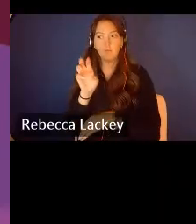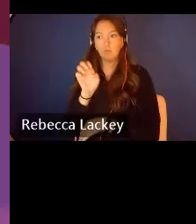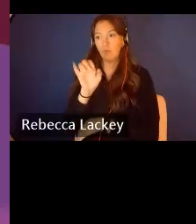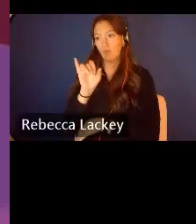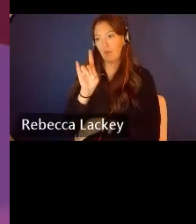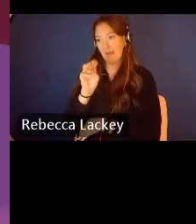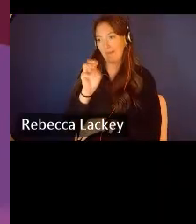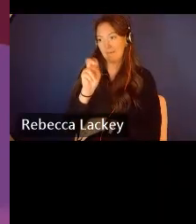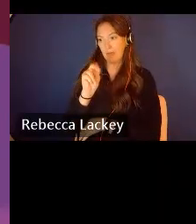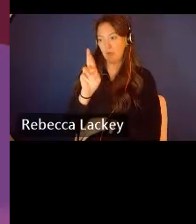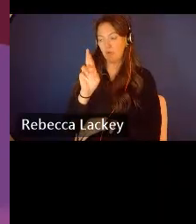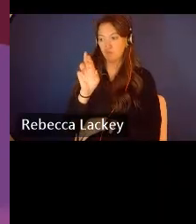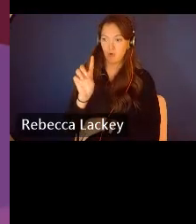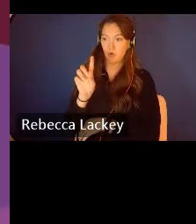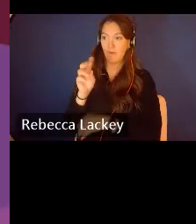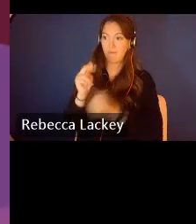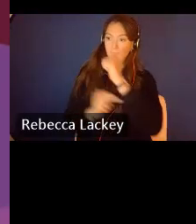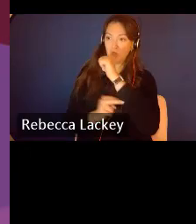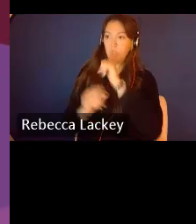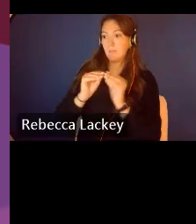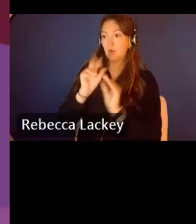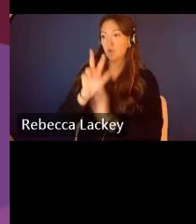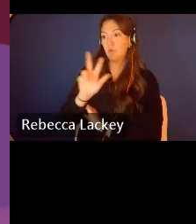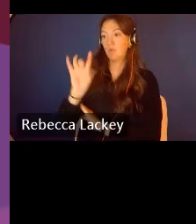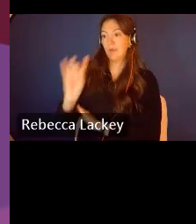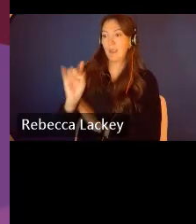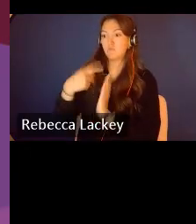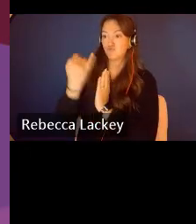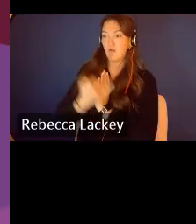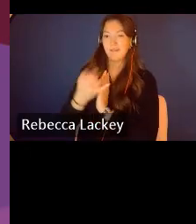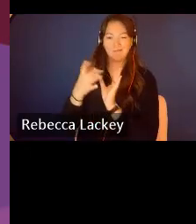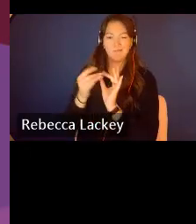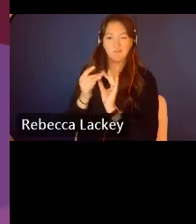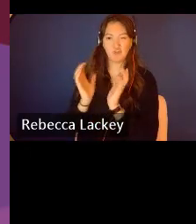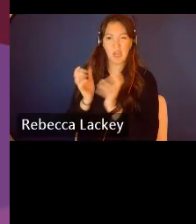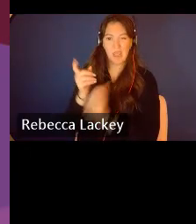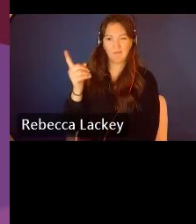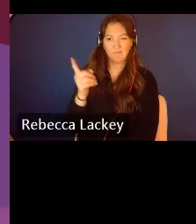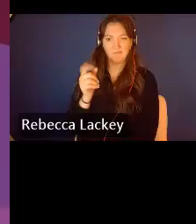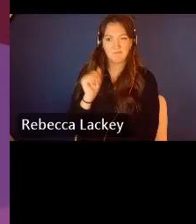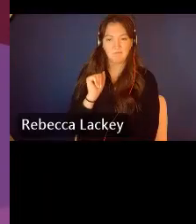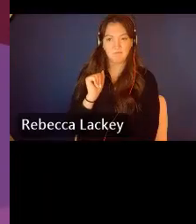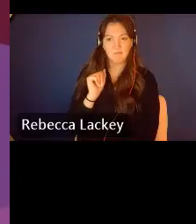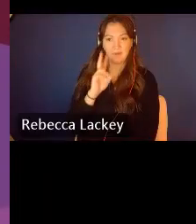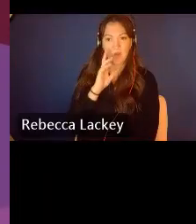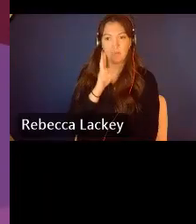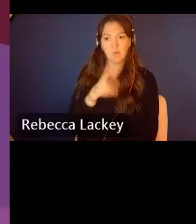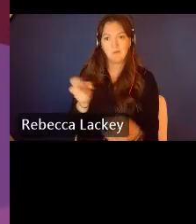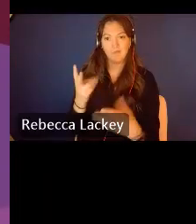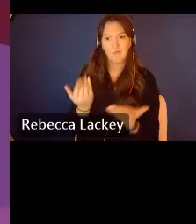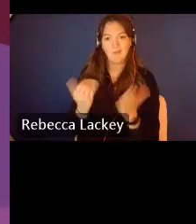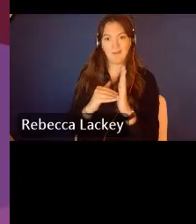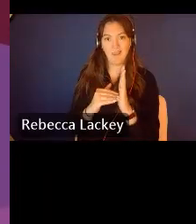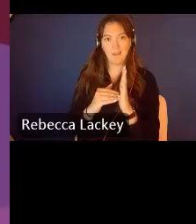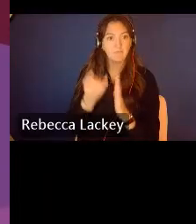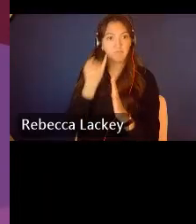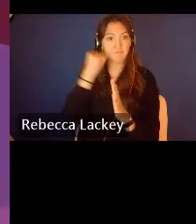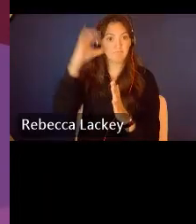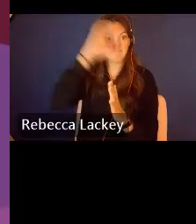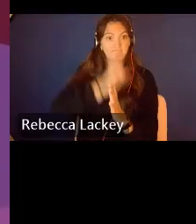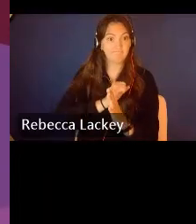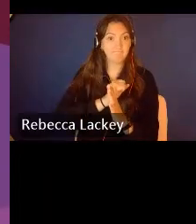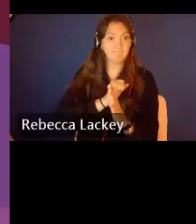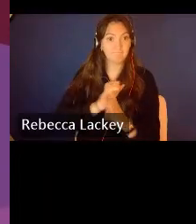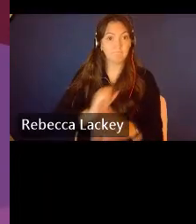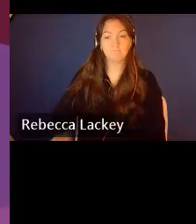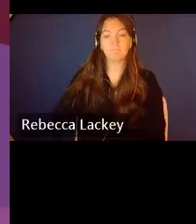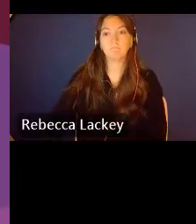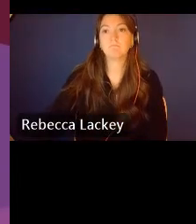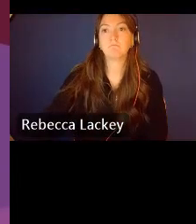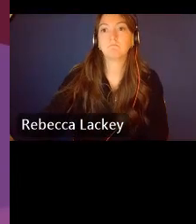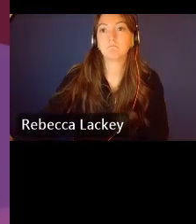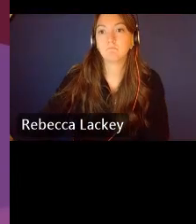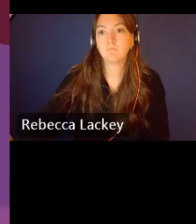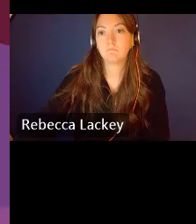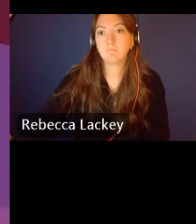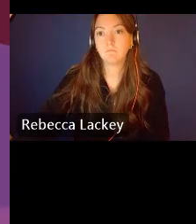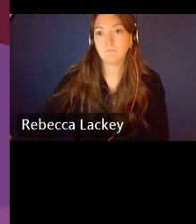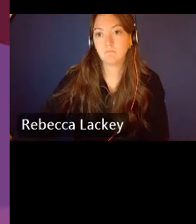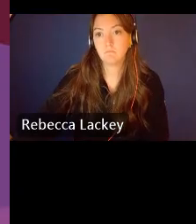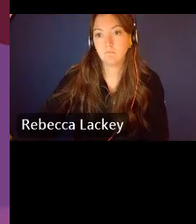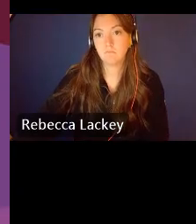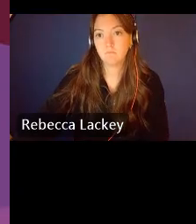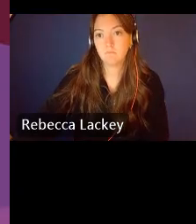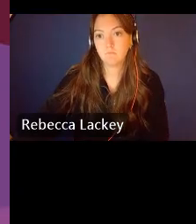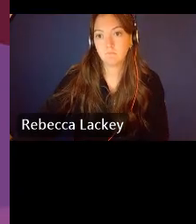Bridge number 338 project website in this chat and I'll put it in there again in case you missed it.